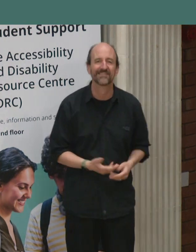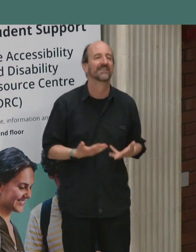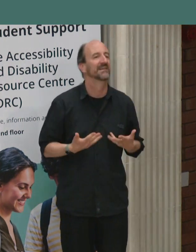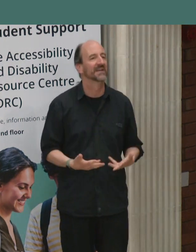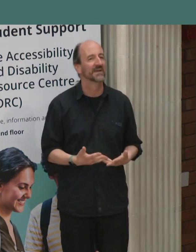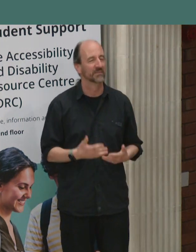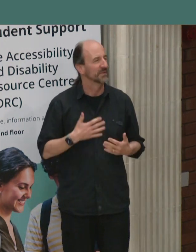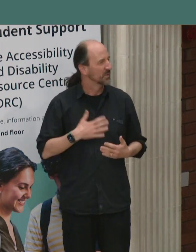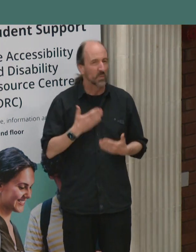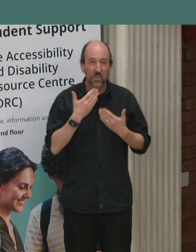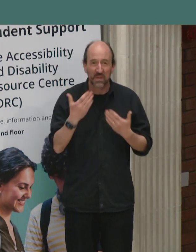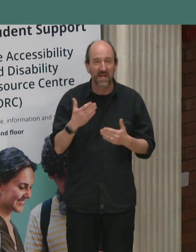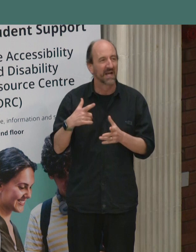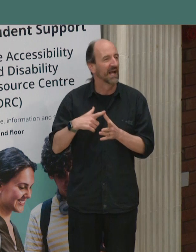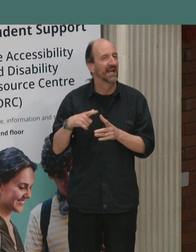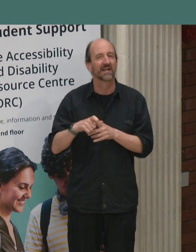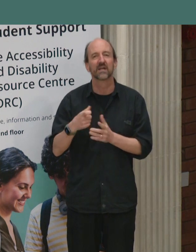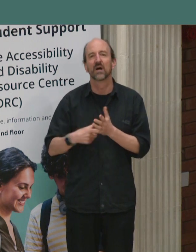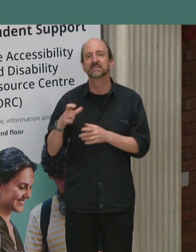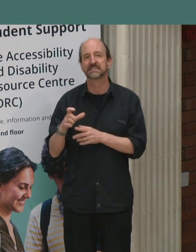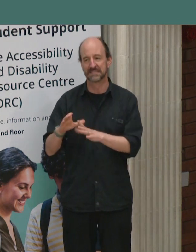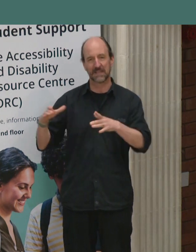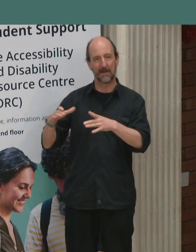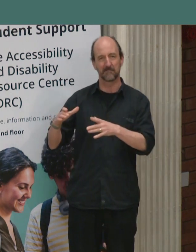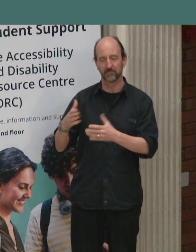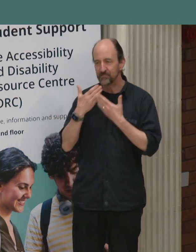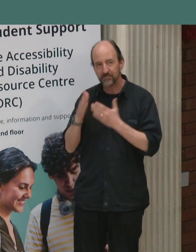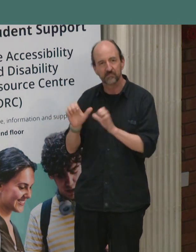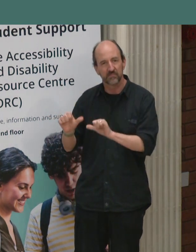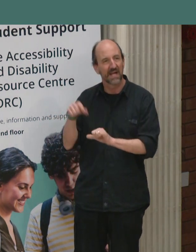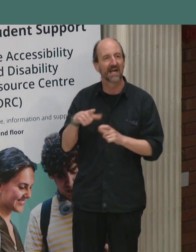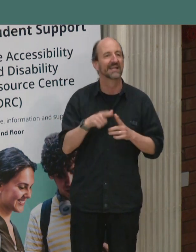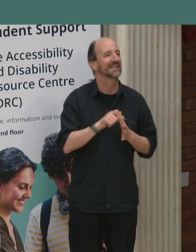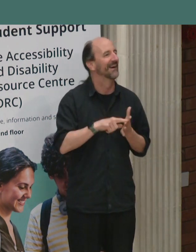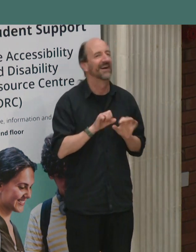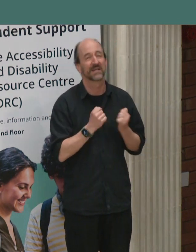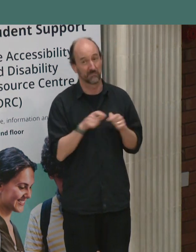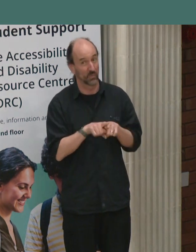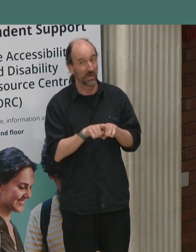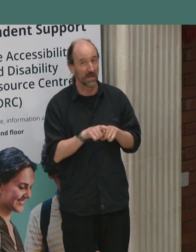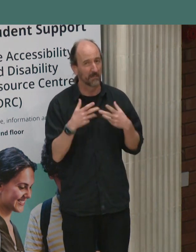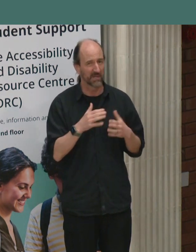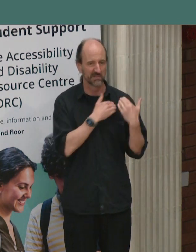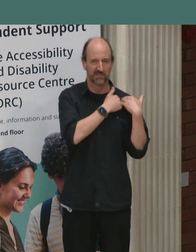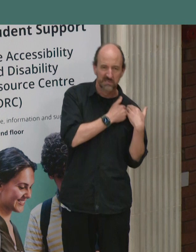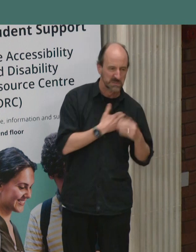really warmly the ADRC team and the ED&I team for all the hard work that you've done in setting up,